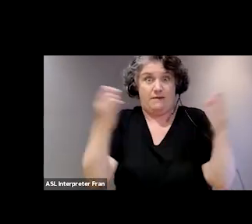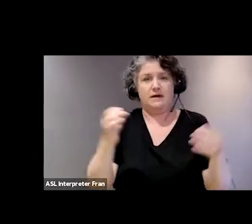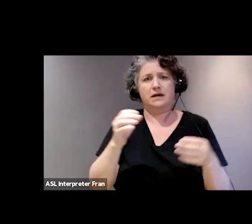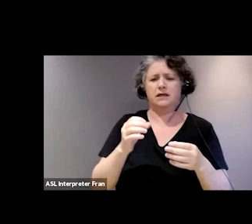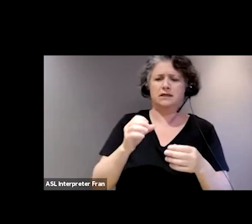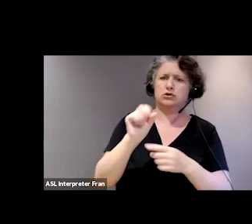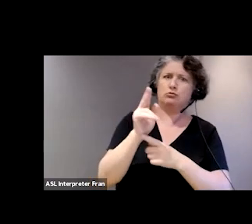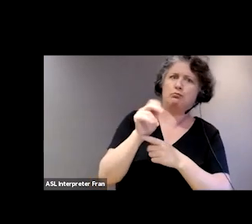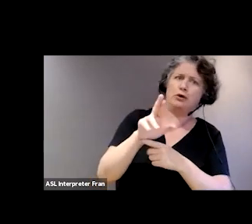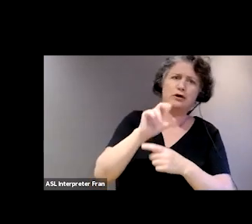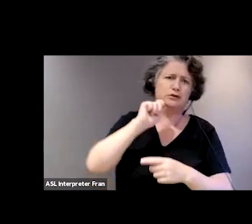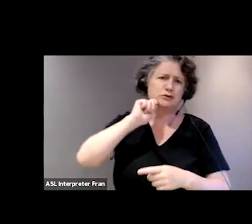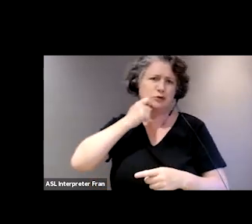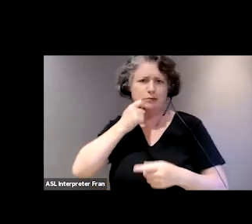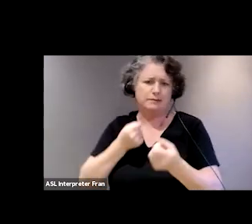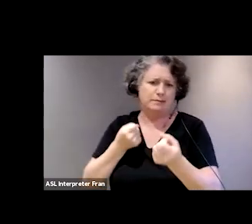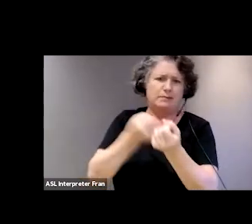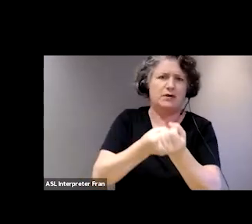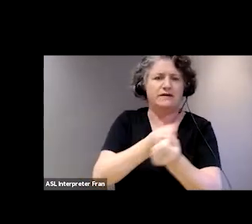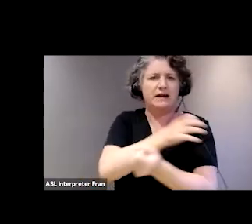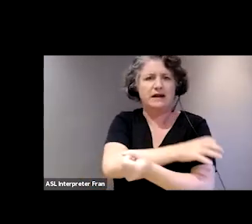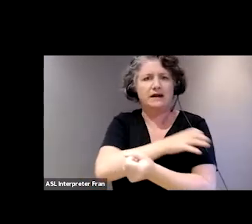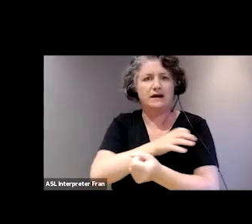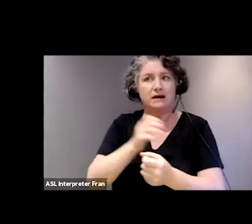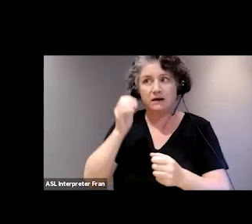options are, and thank